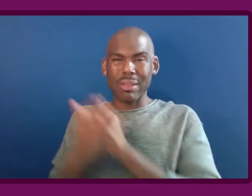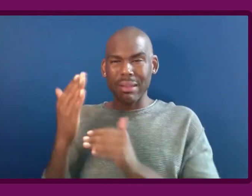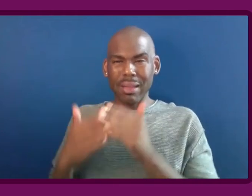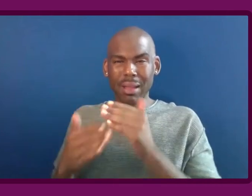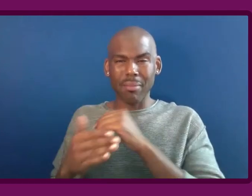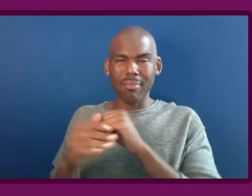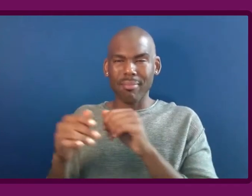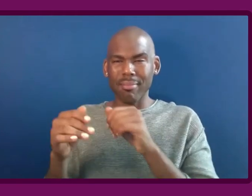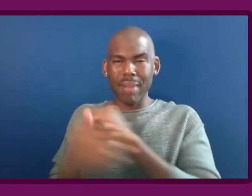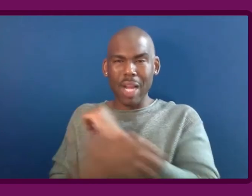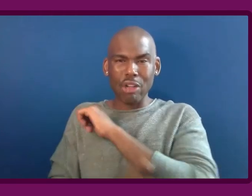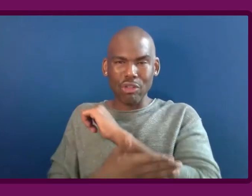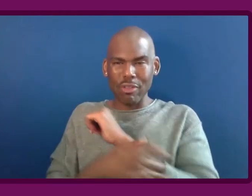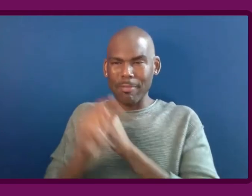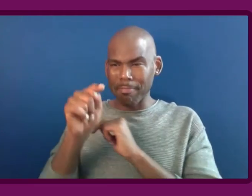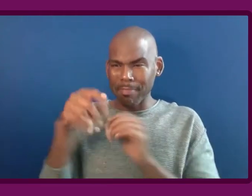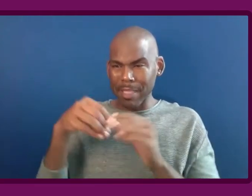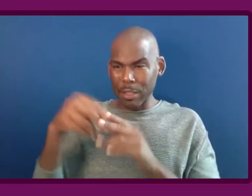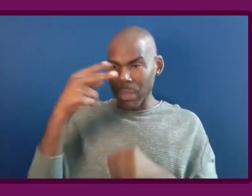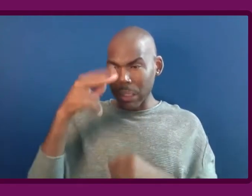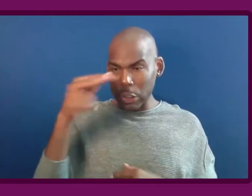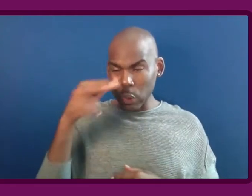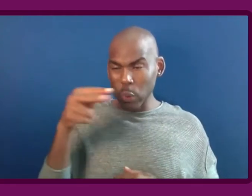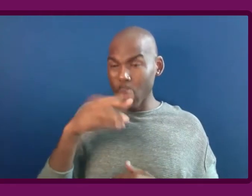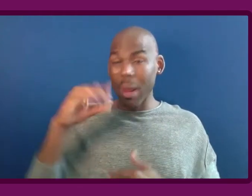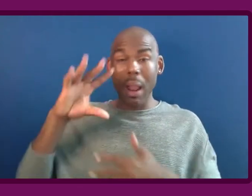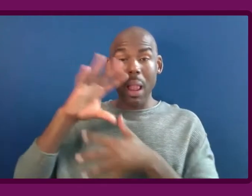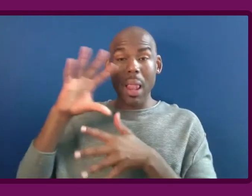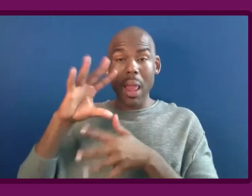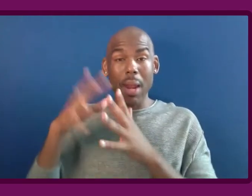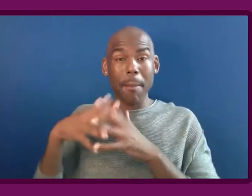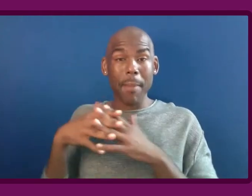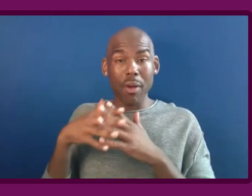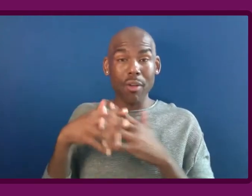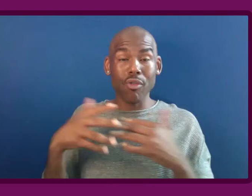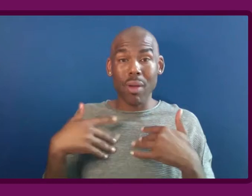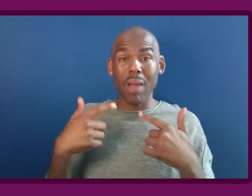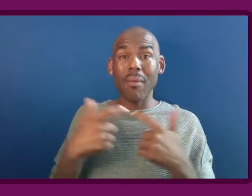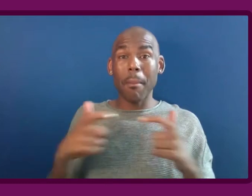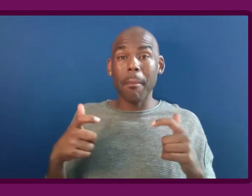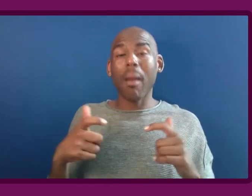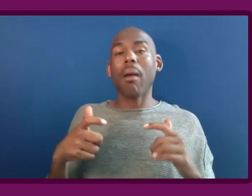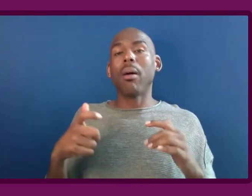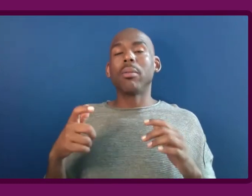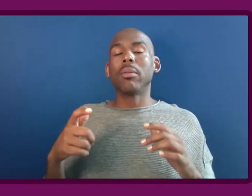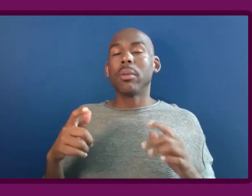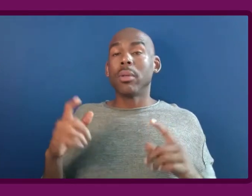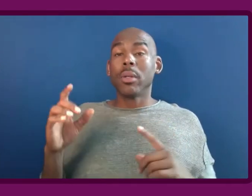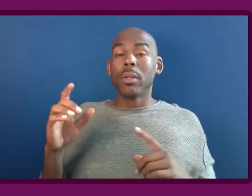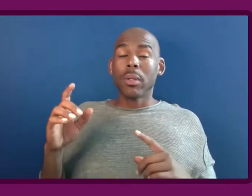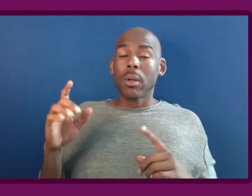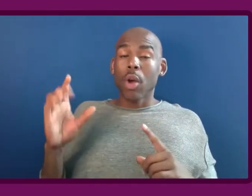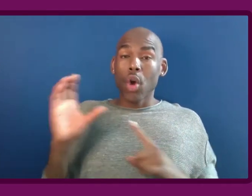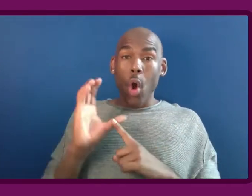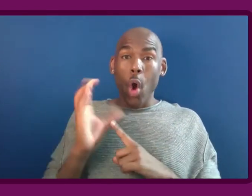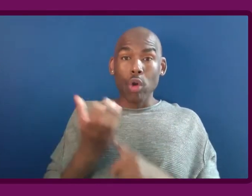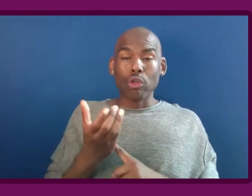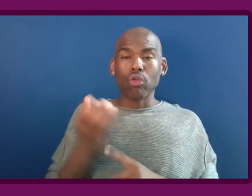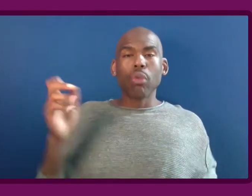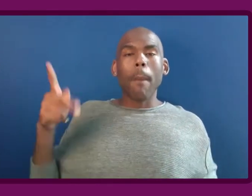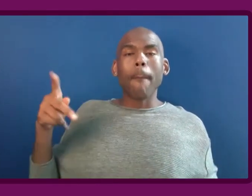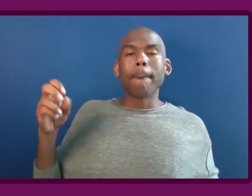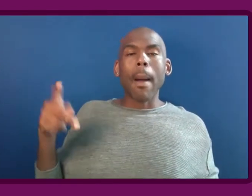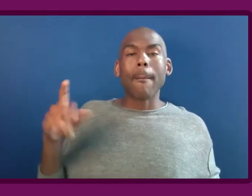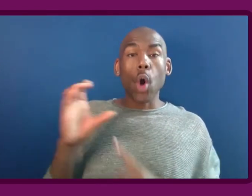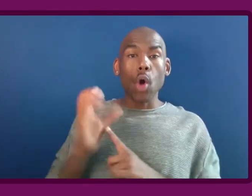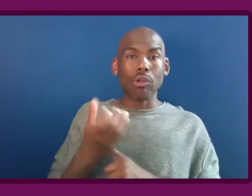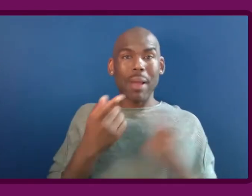Mexico or Latin America, telenovelas are these really big pop culture icons in our lives.